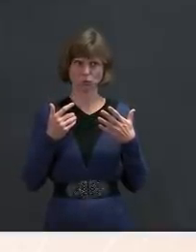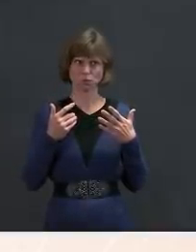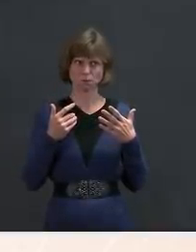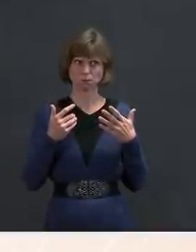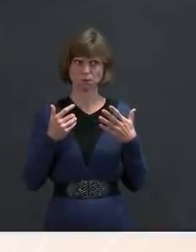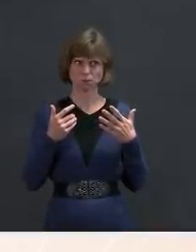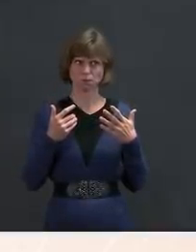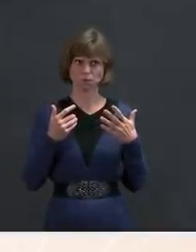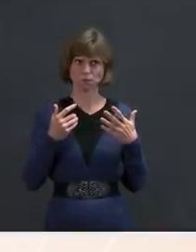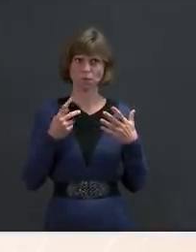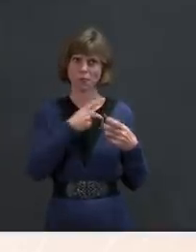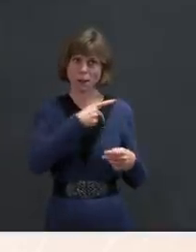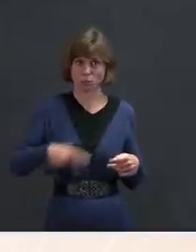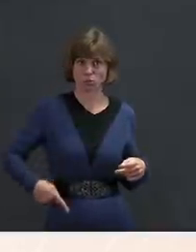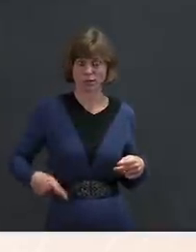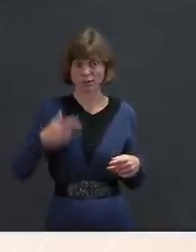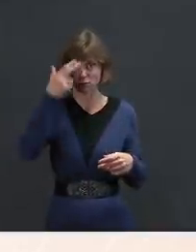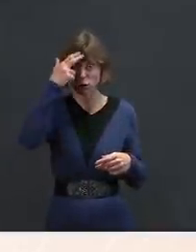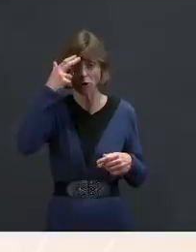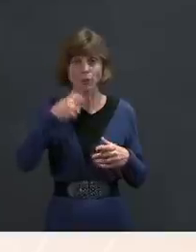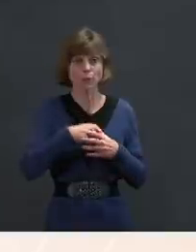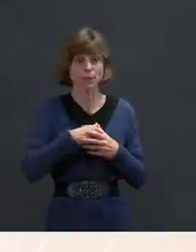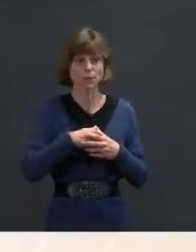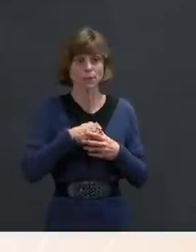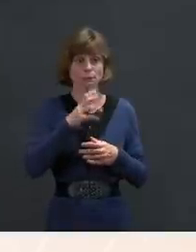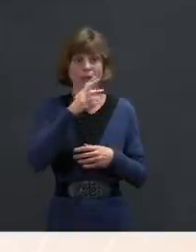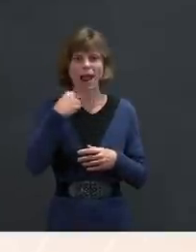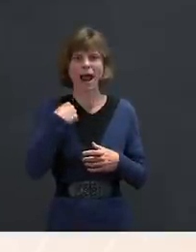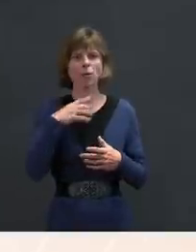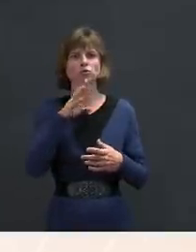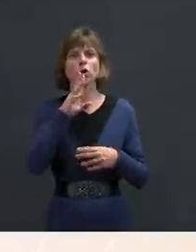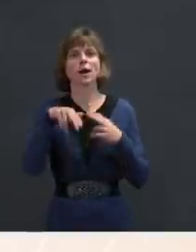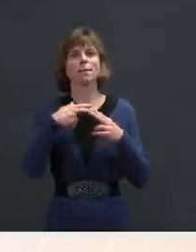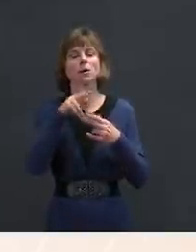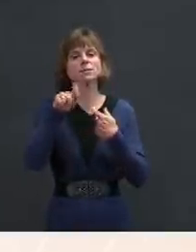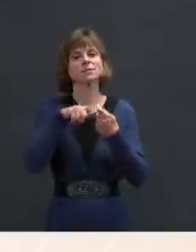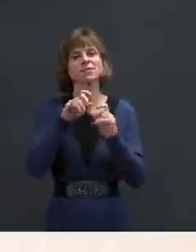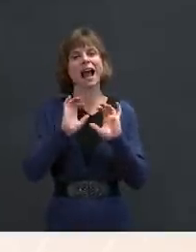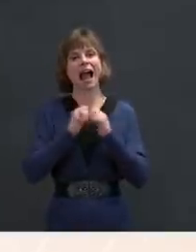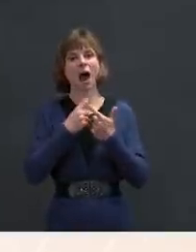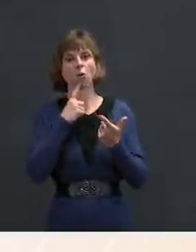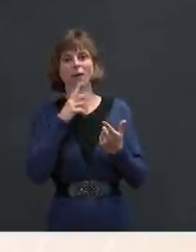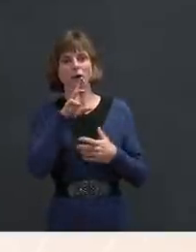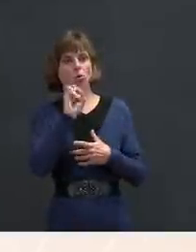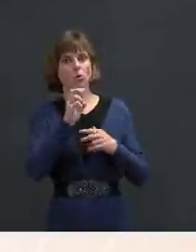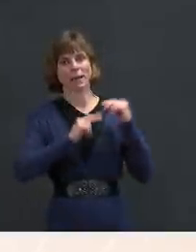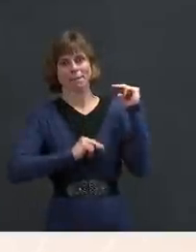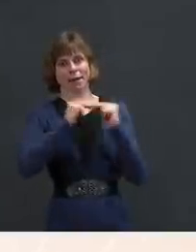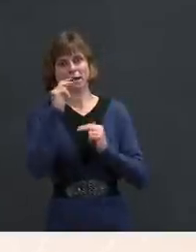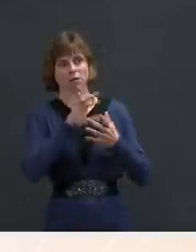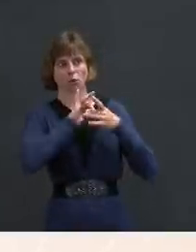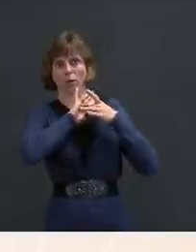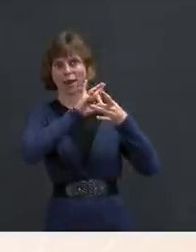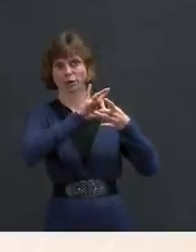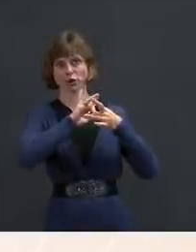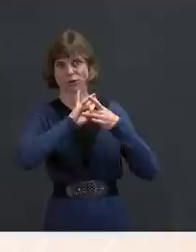And I was referring to specifically our goal of recalibrating the entire relationship, which is something that we started to do